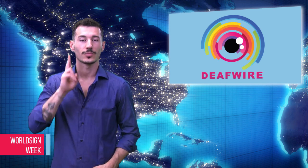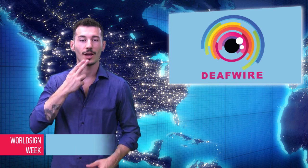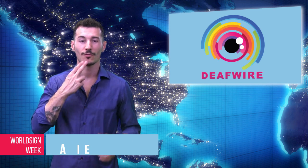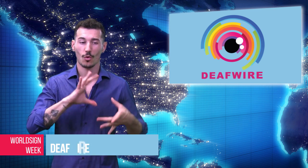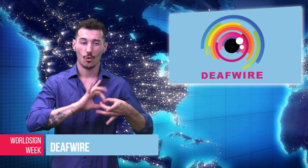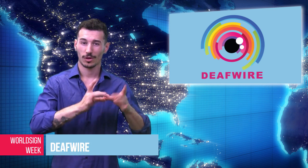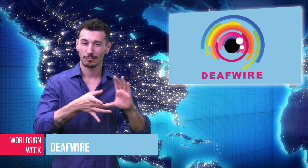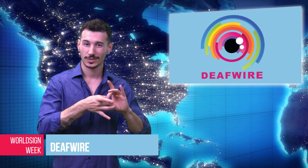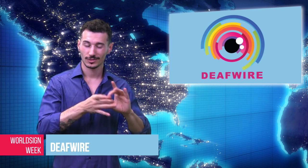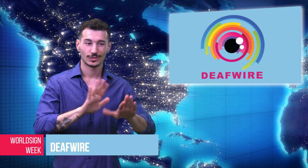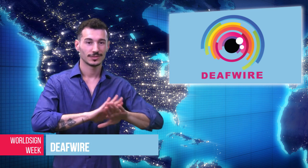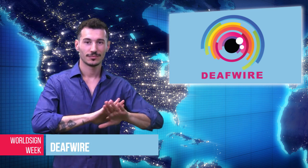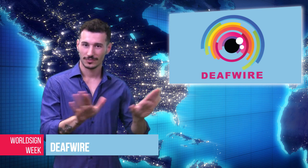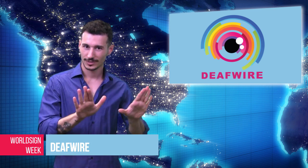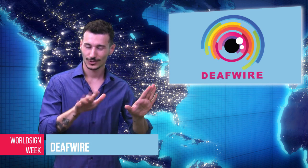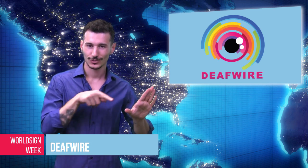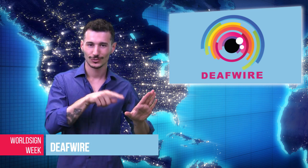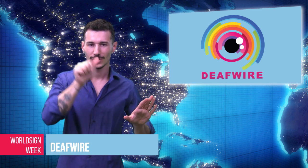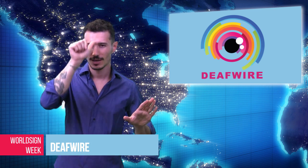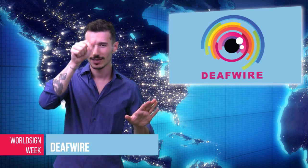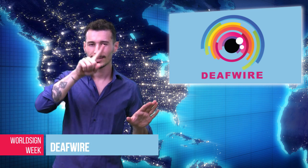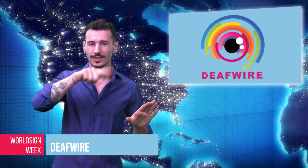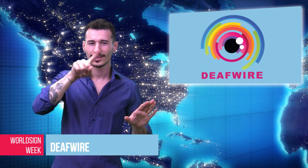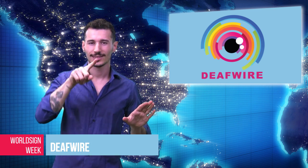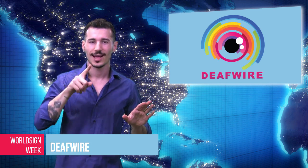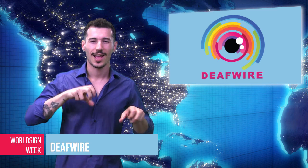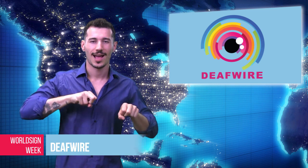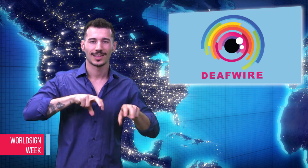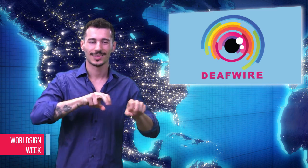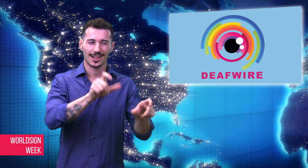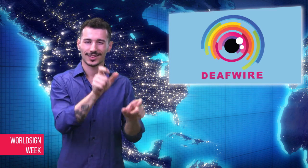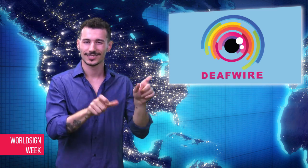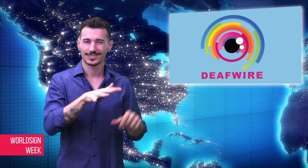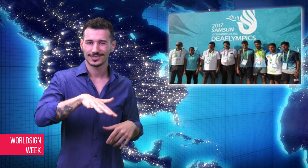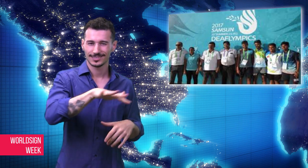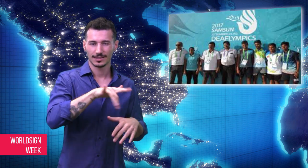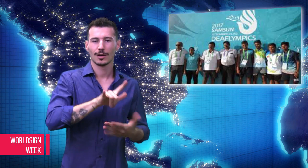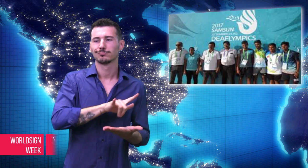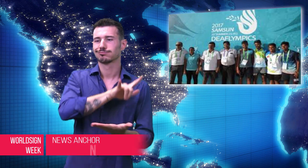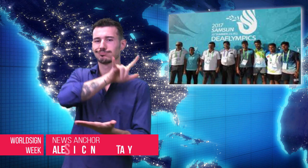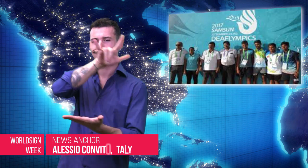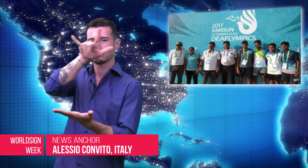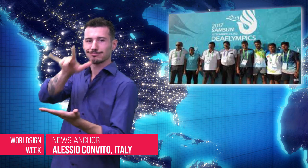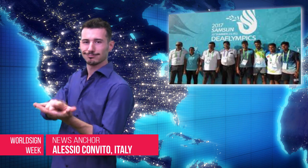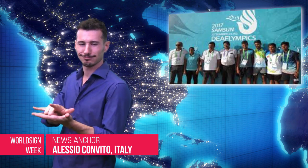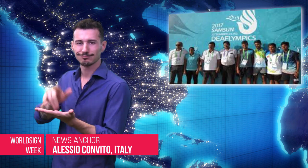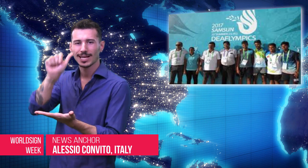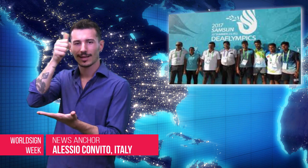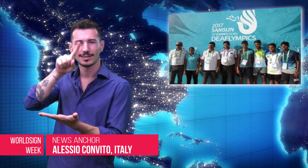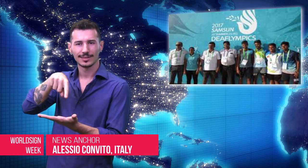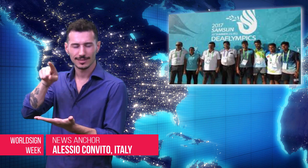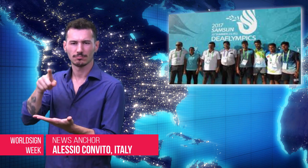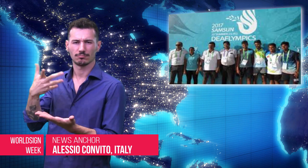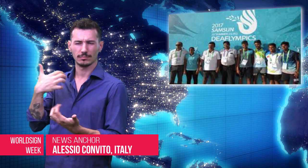Alessio: Athletes arriving back in India from the Deaflympics protested at the